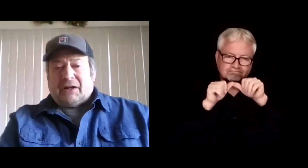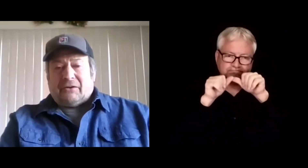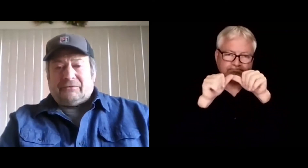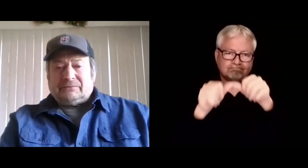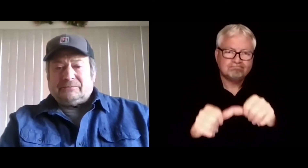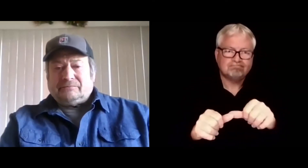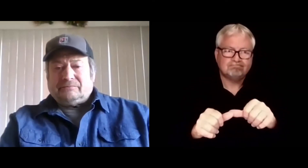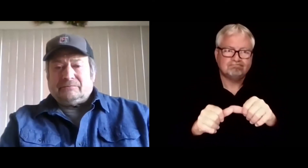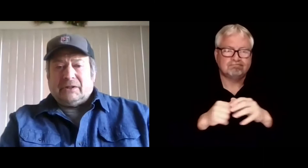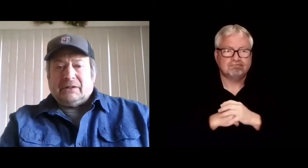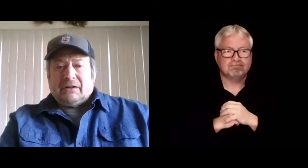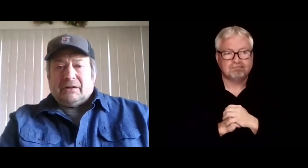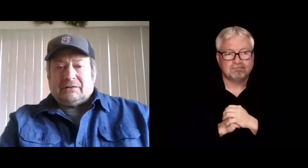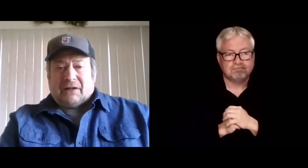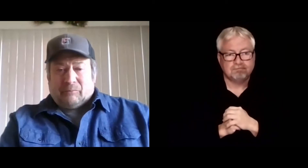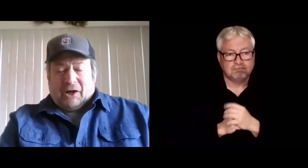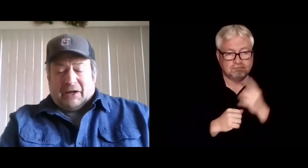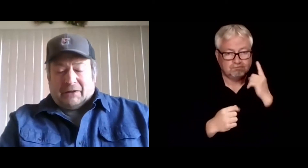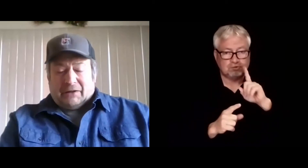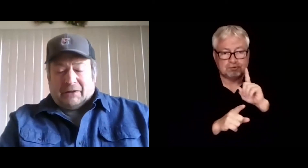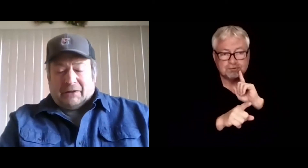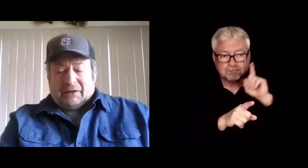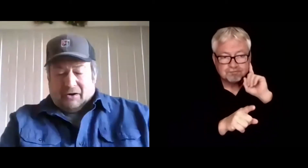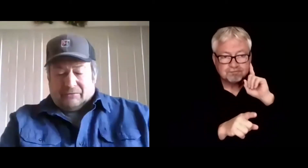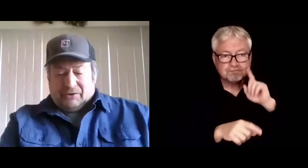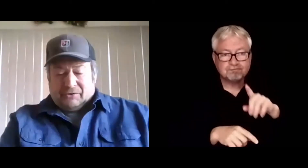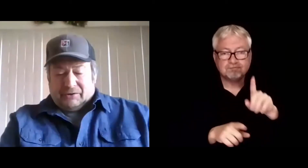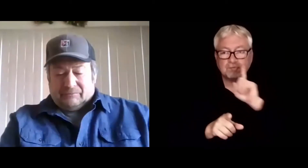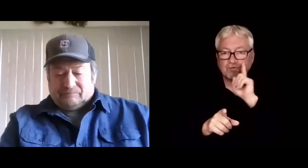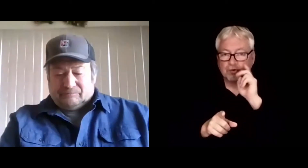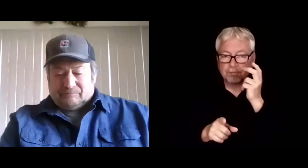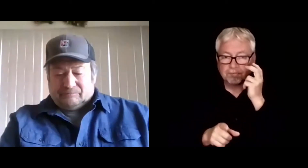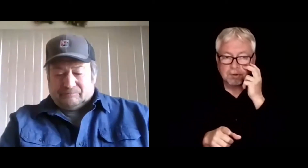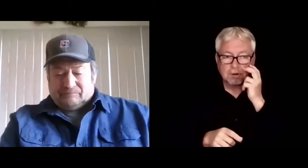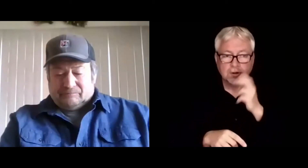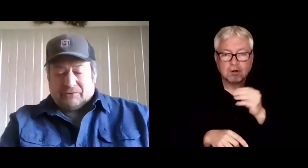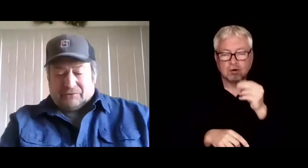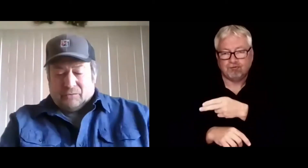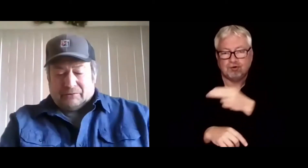on the deaf, deafblind, and hard of hearing in Minnesota.